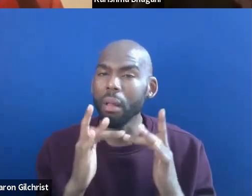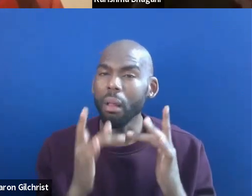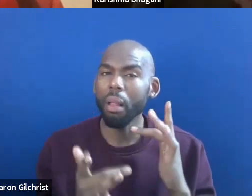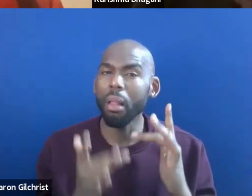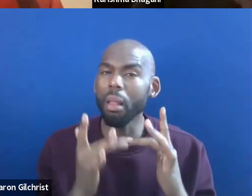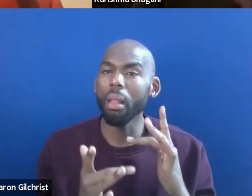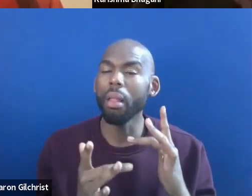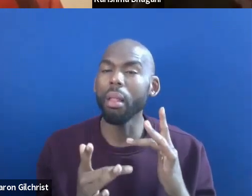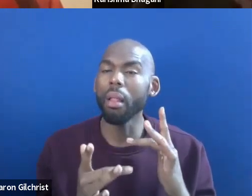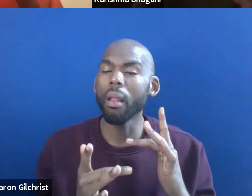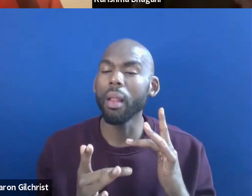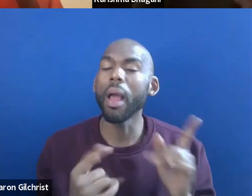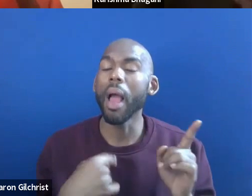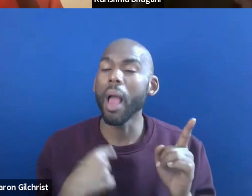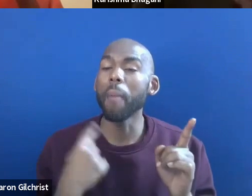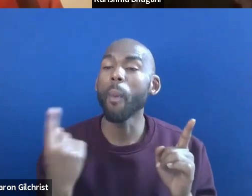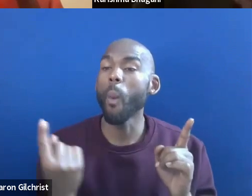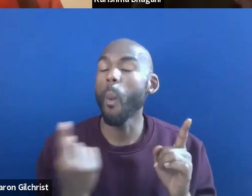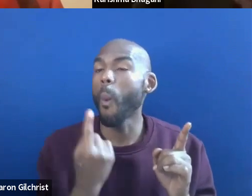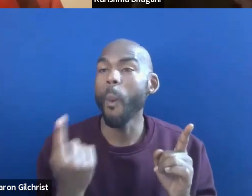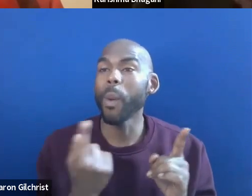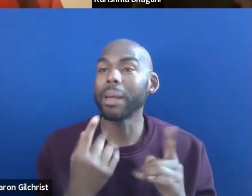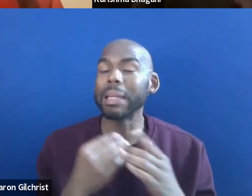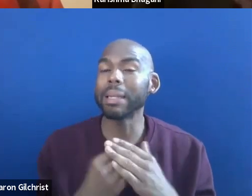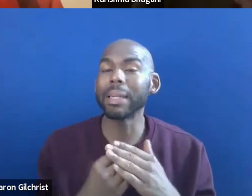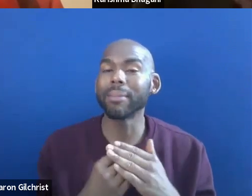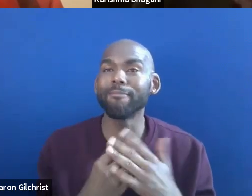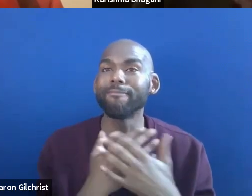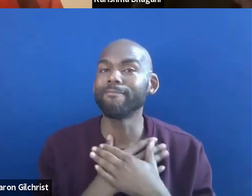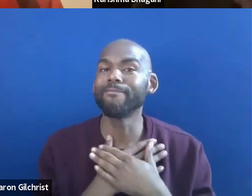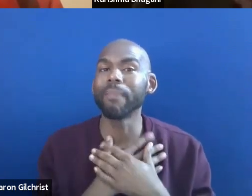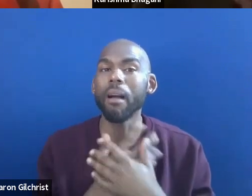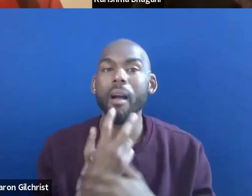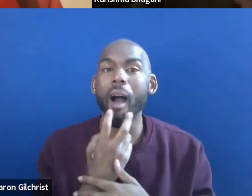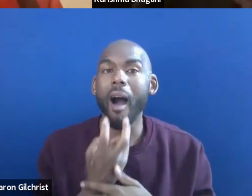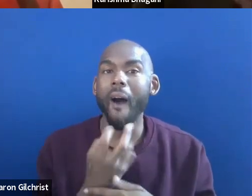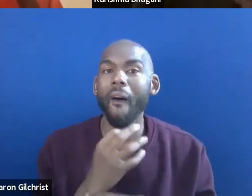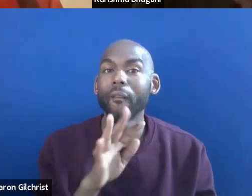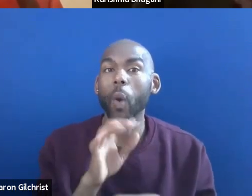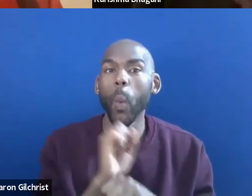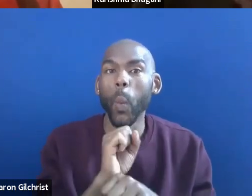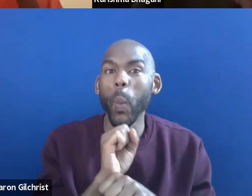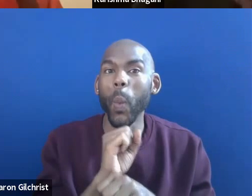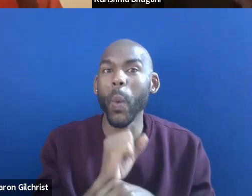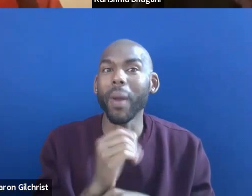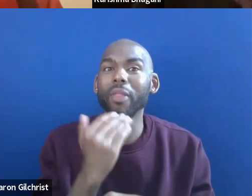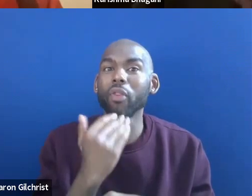I'm always in awe of your work and on our continent. So really, really appreciate it.